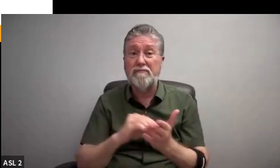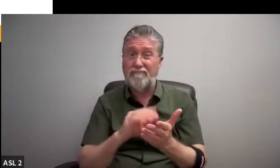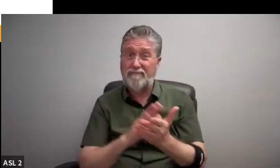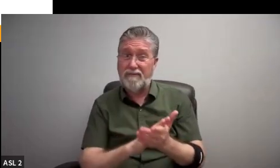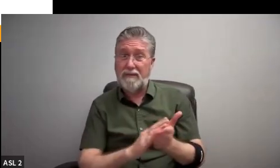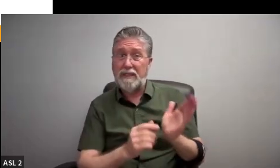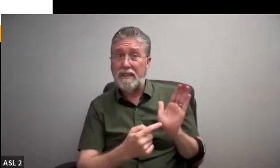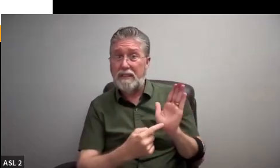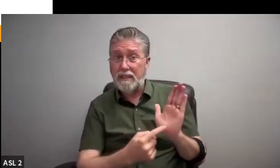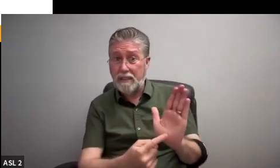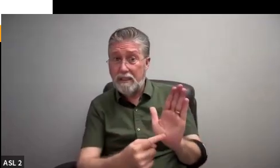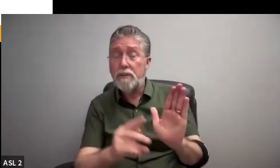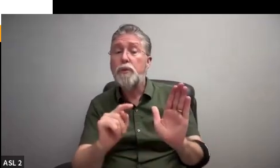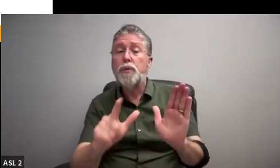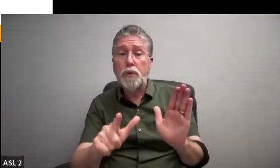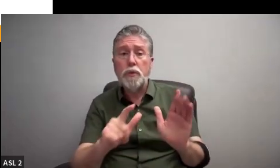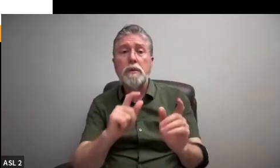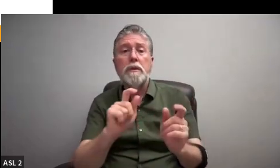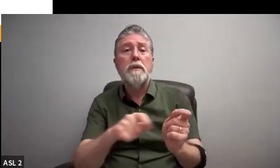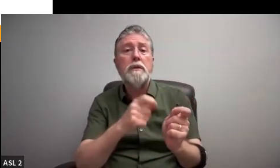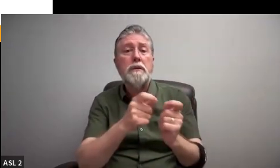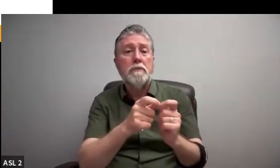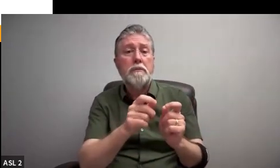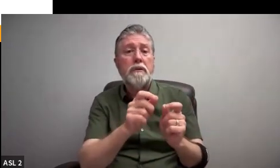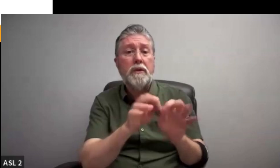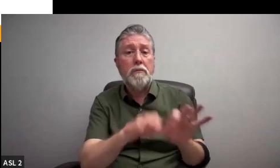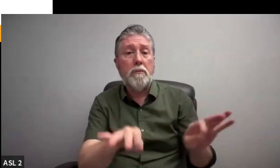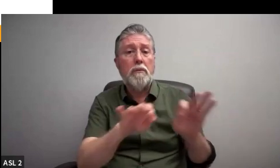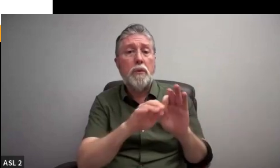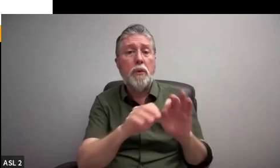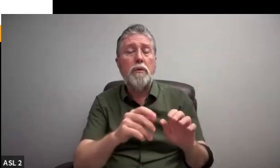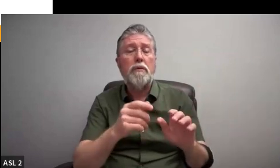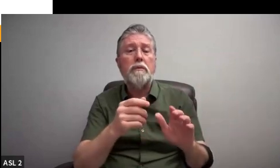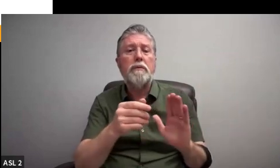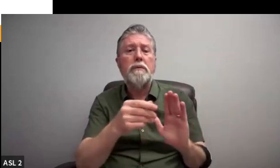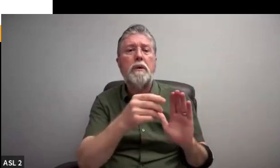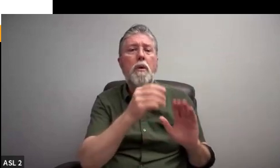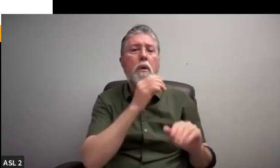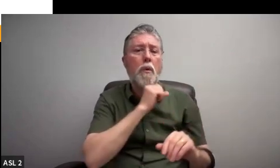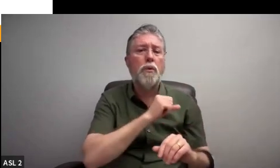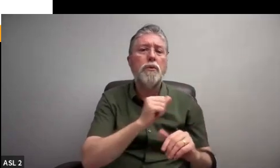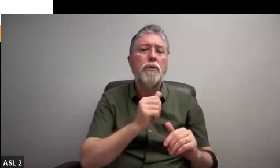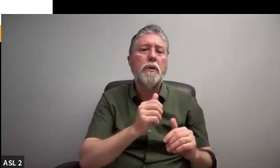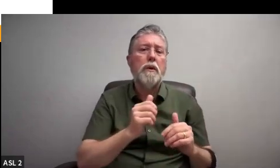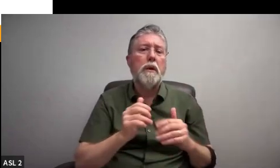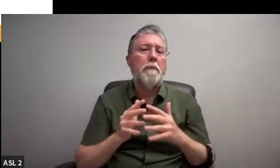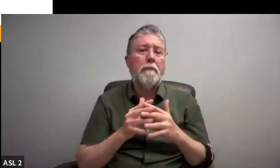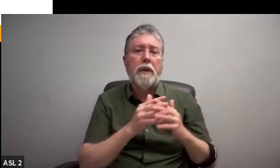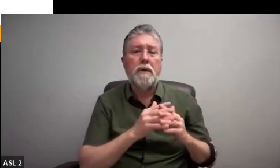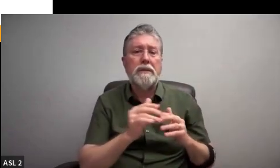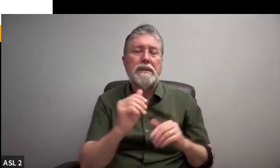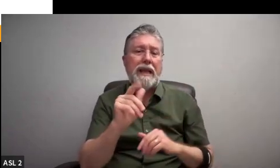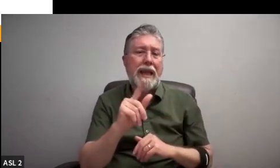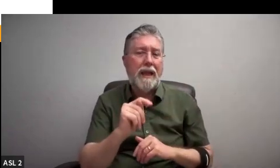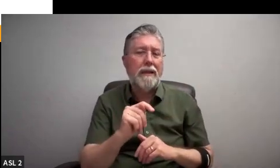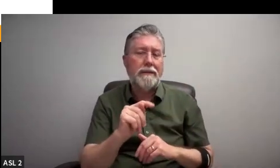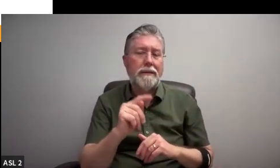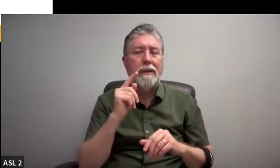certain noteworthy provisions of the Older Americans Act final rule for SUAs and AAAs,